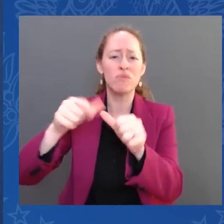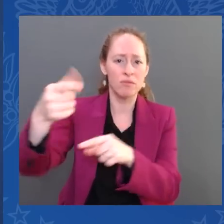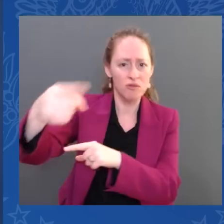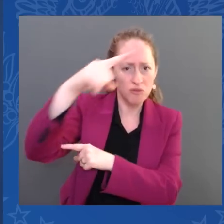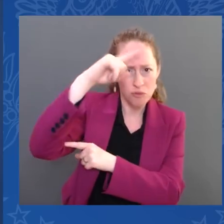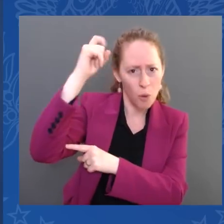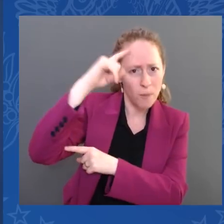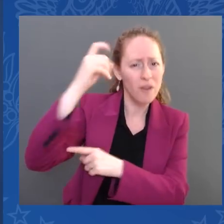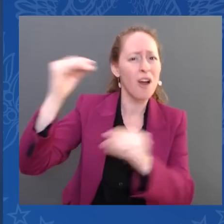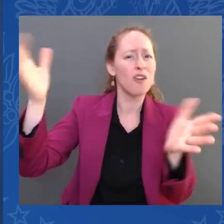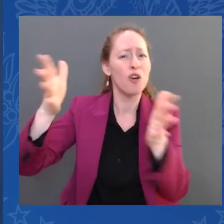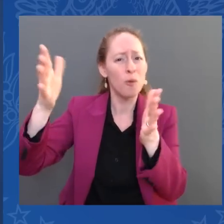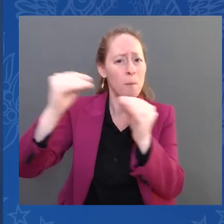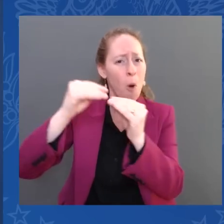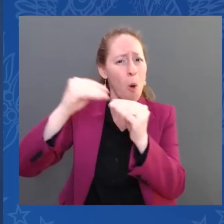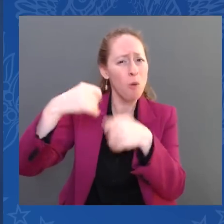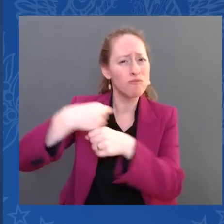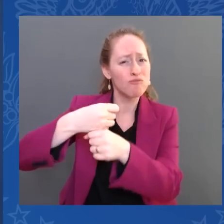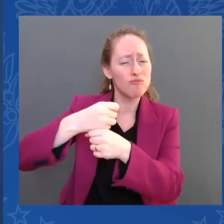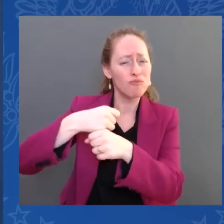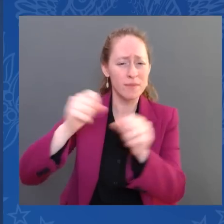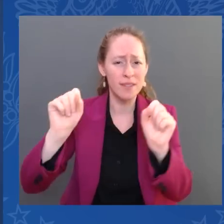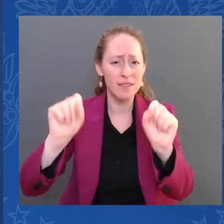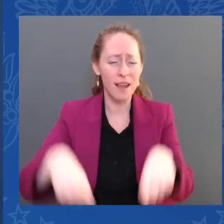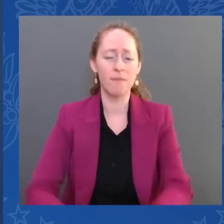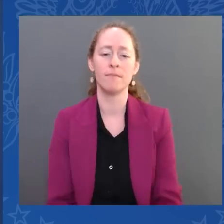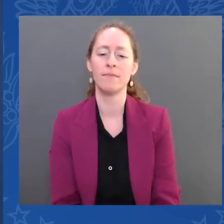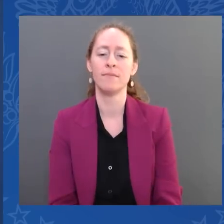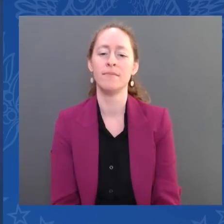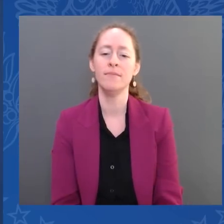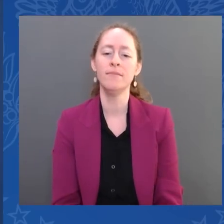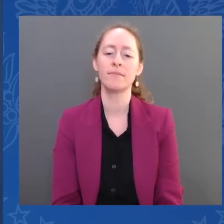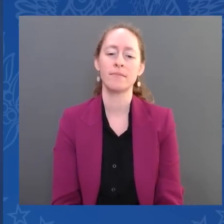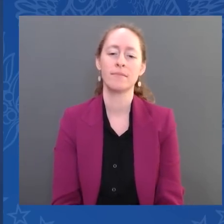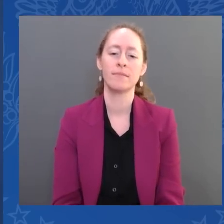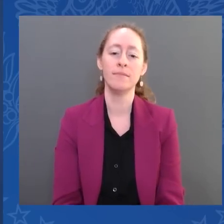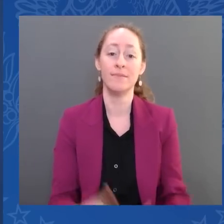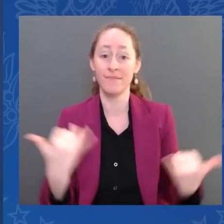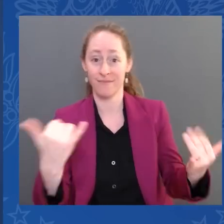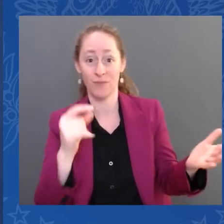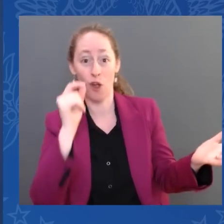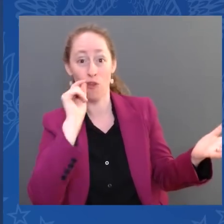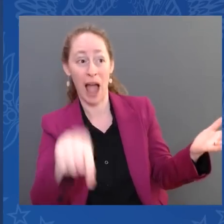right now out into the world market, which could help bring down prices. There's ways to do that over land,